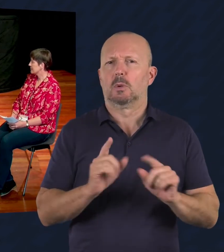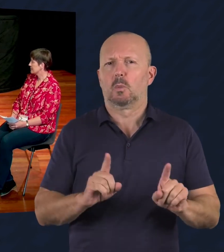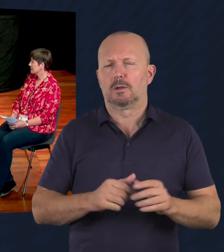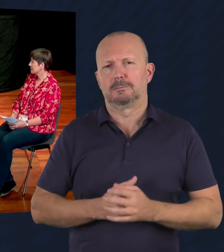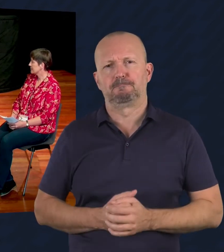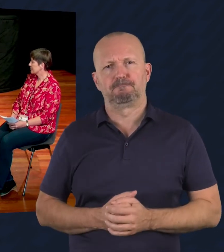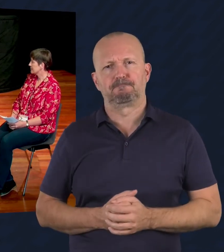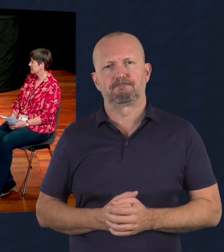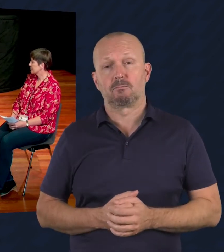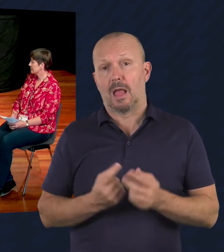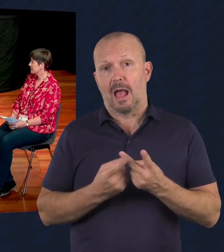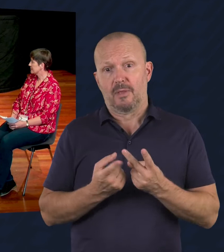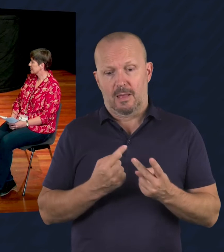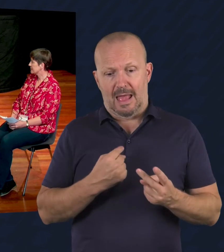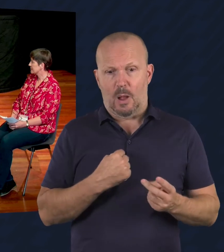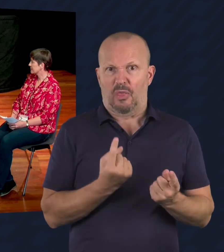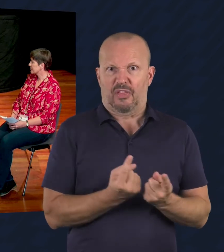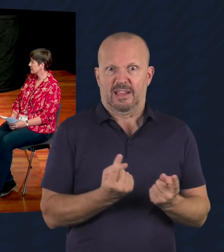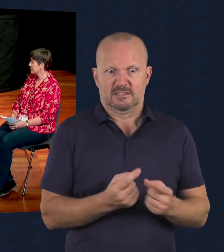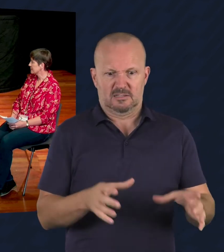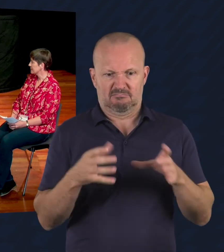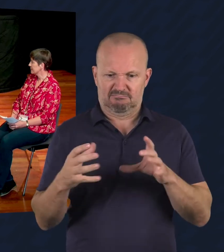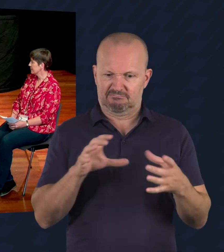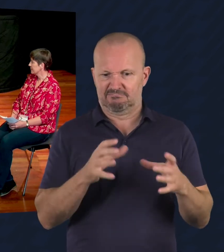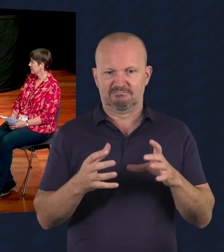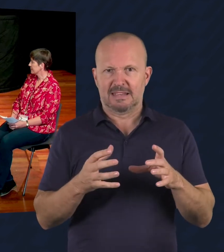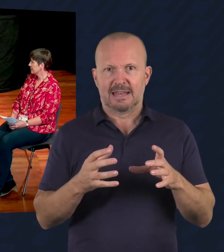The other thing is that our 'works now collection' are actually static,